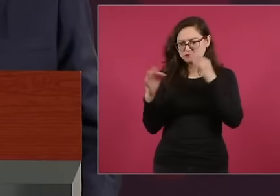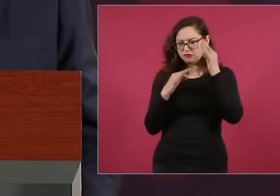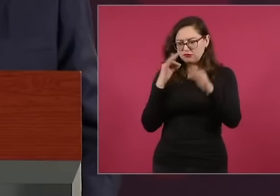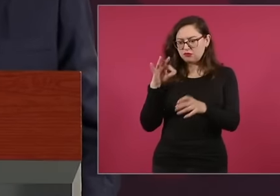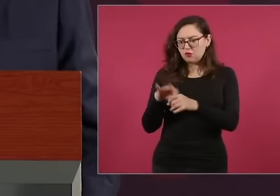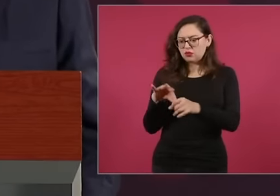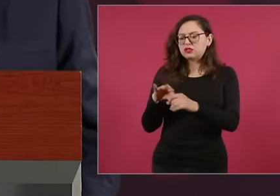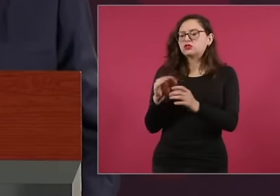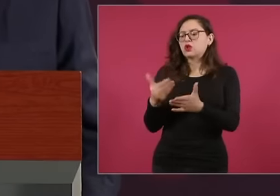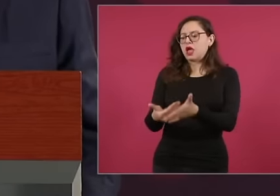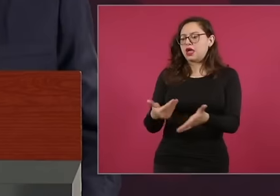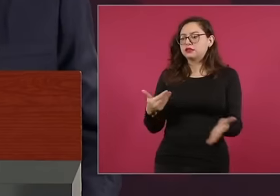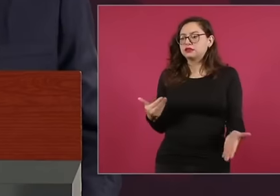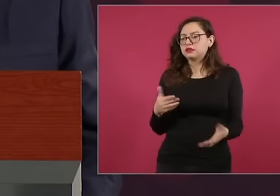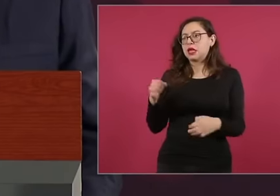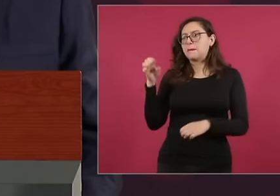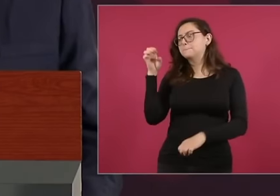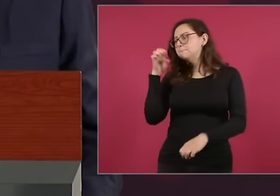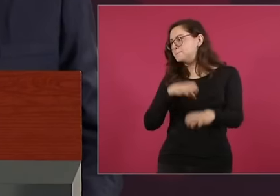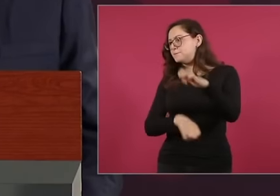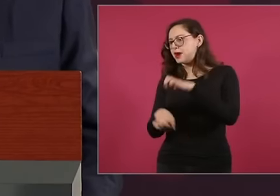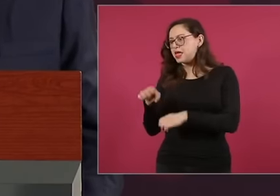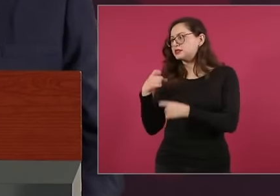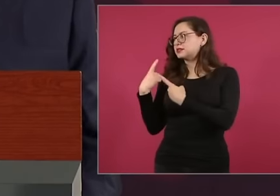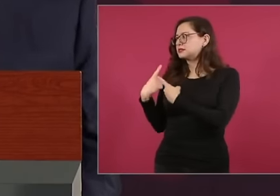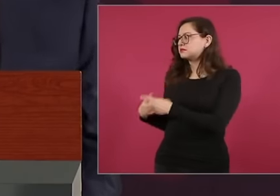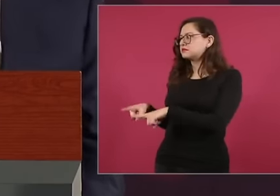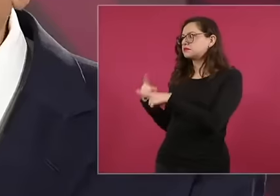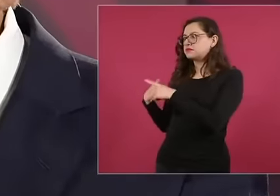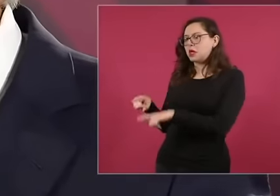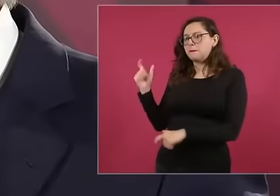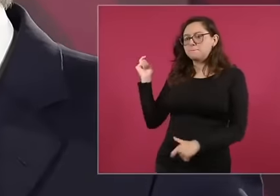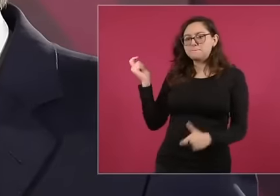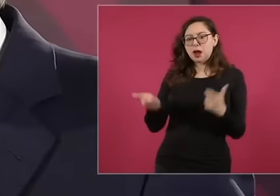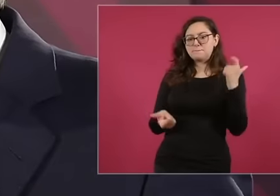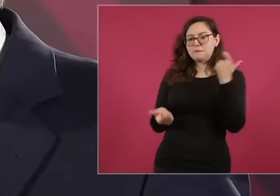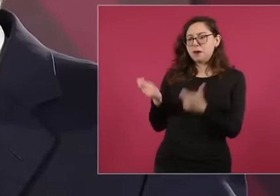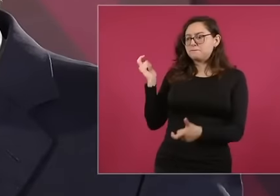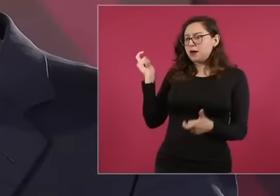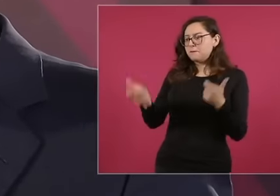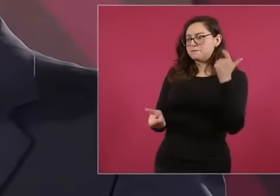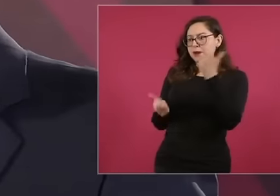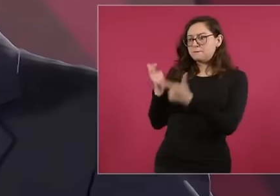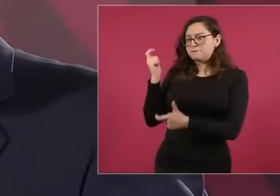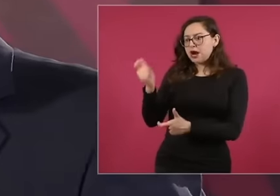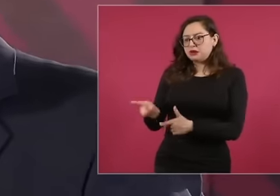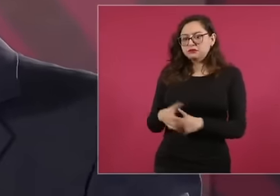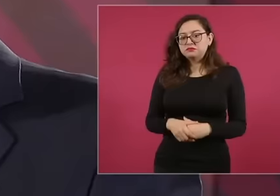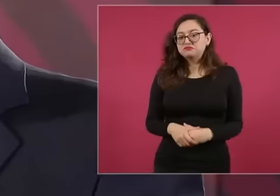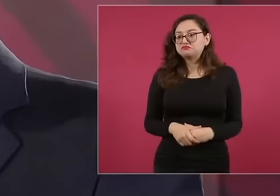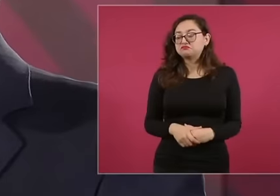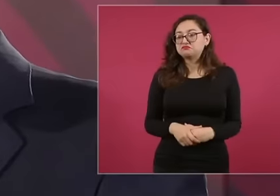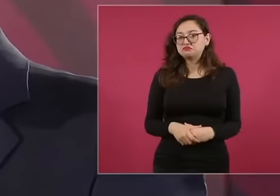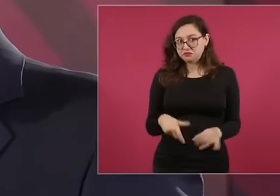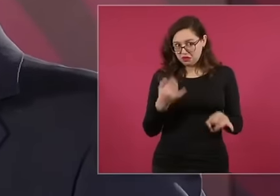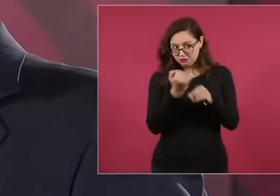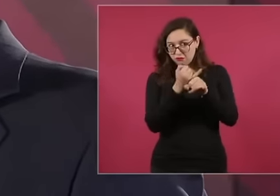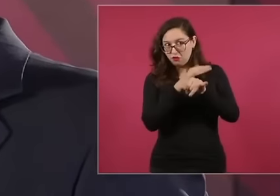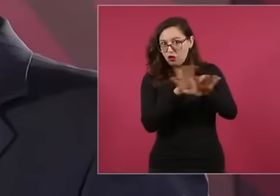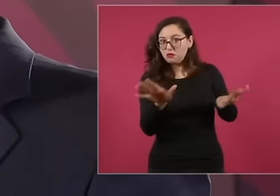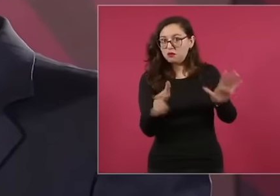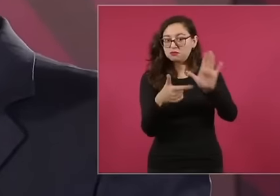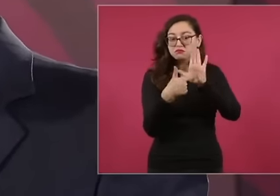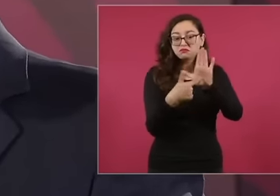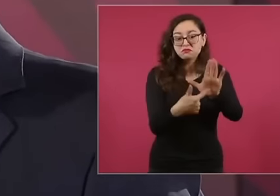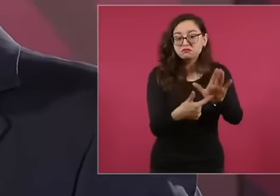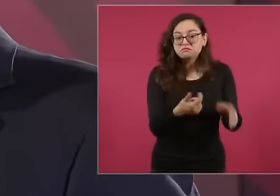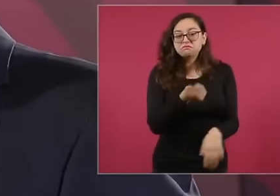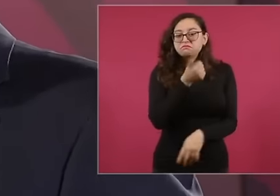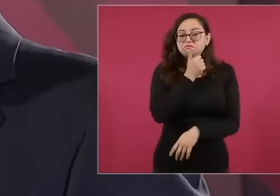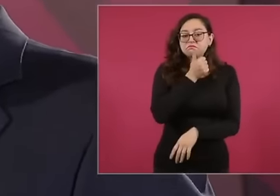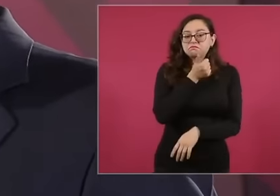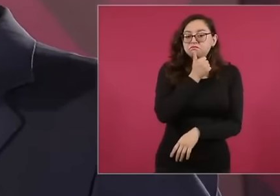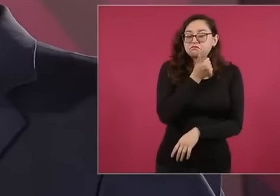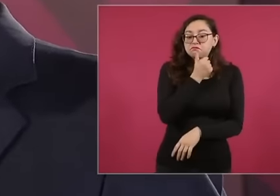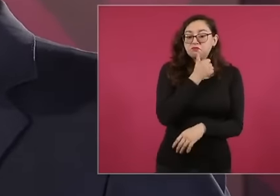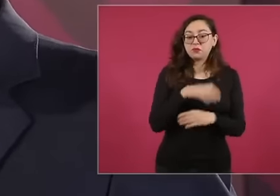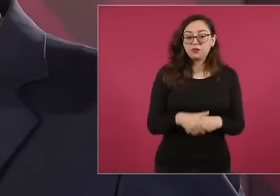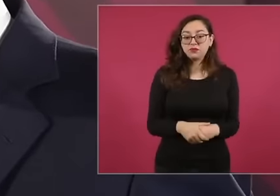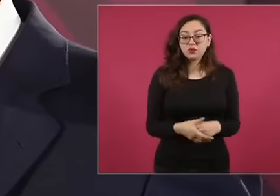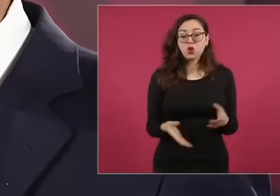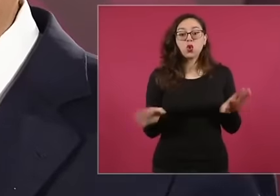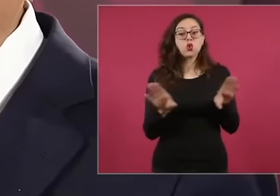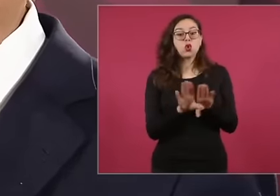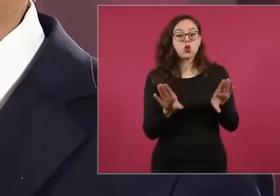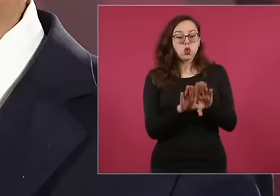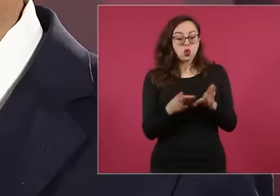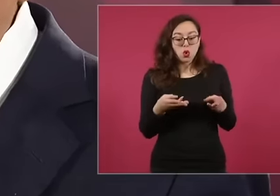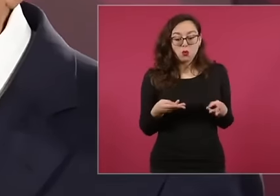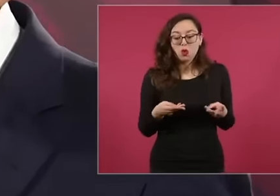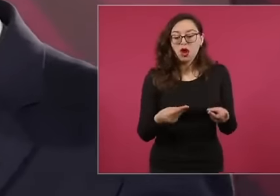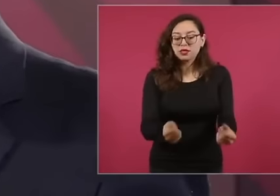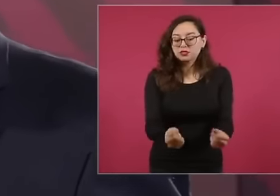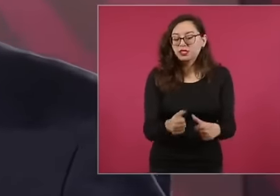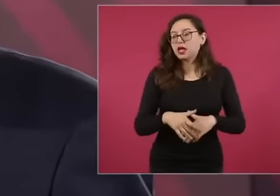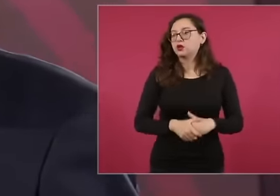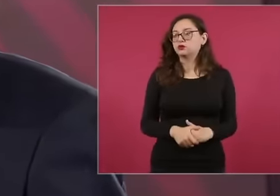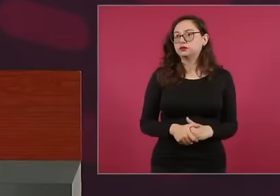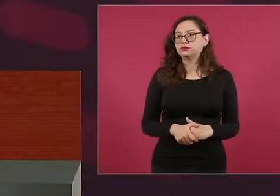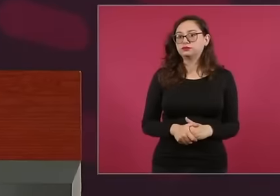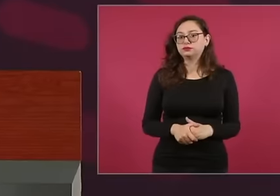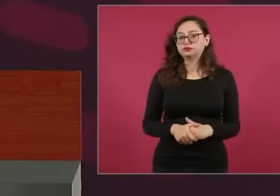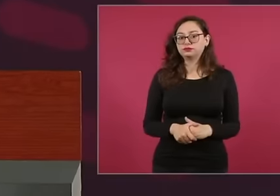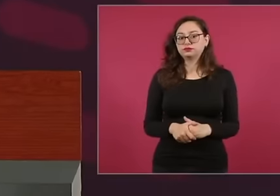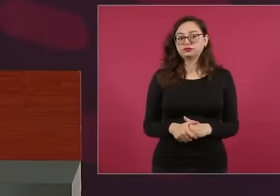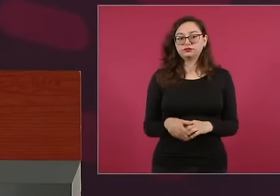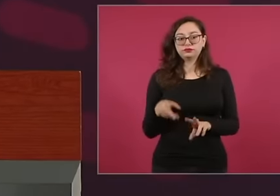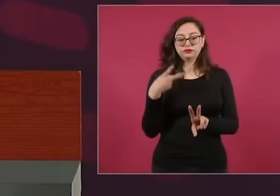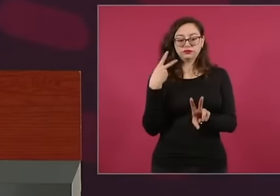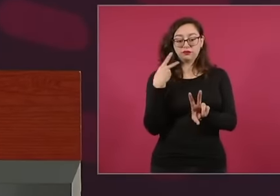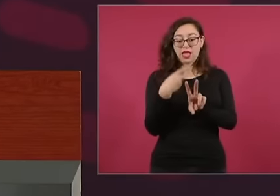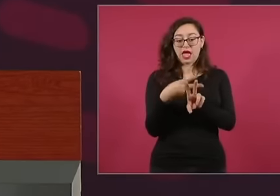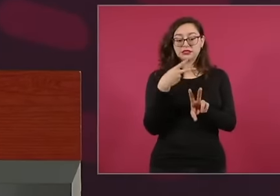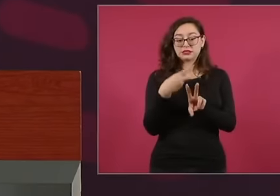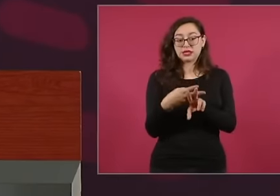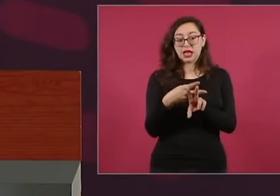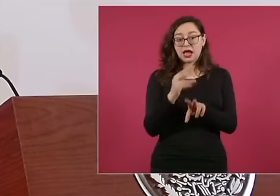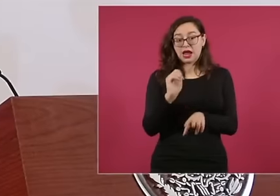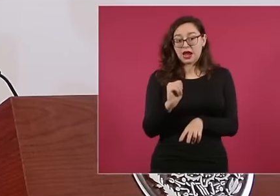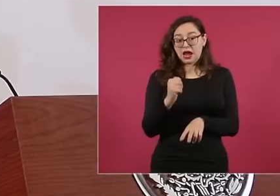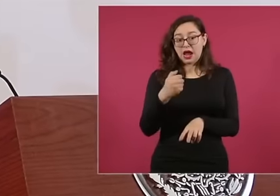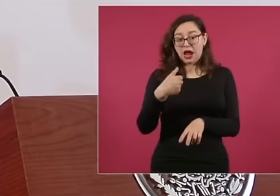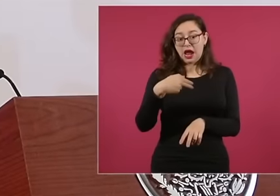the campaign how they distributed it How much they spent on the Hash amlo president